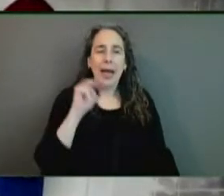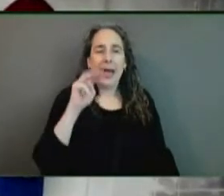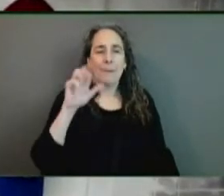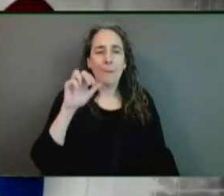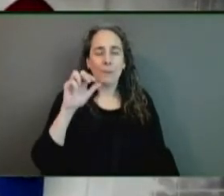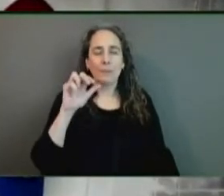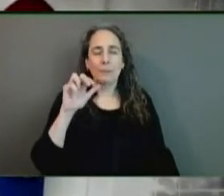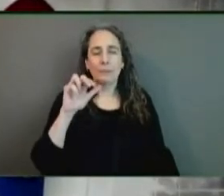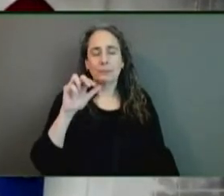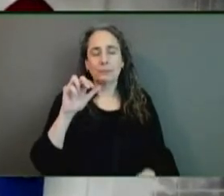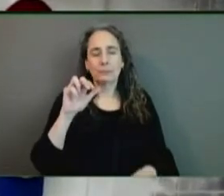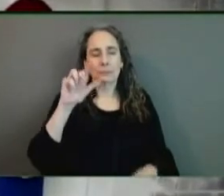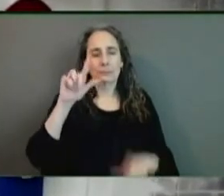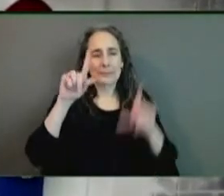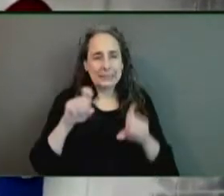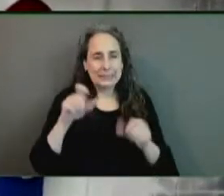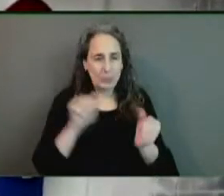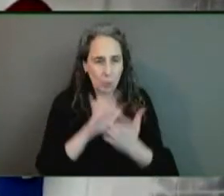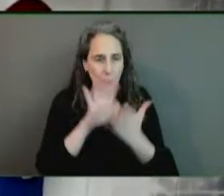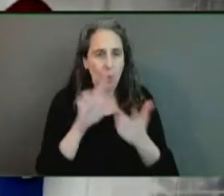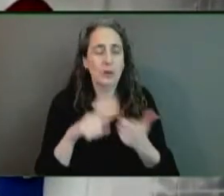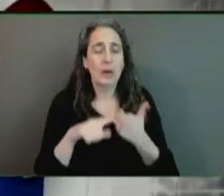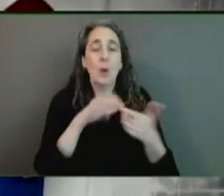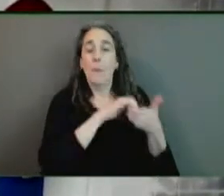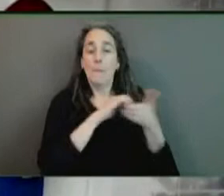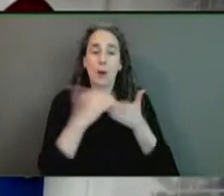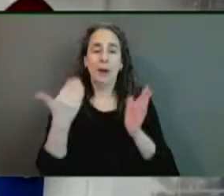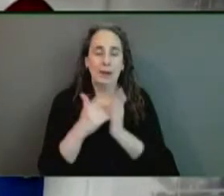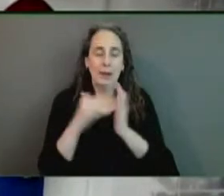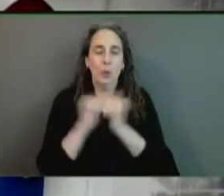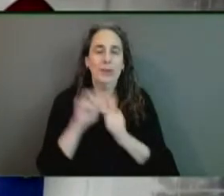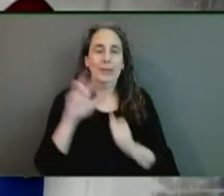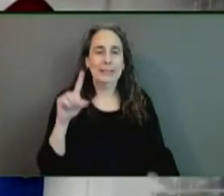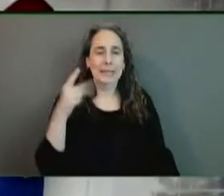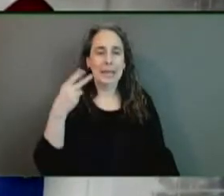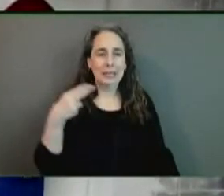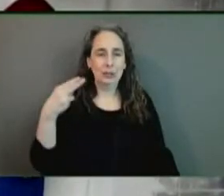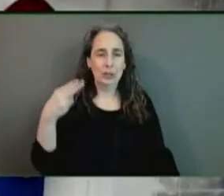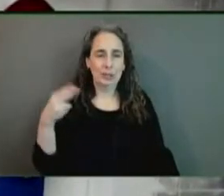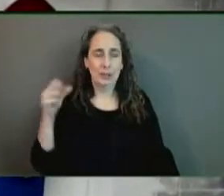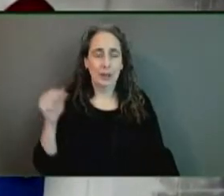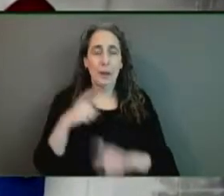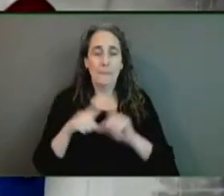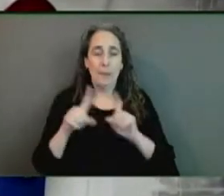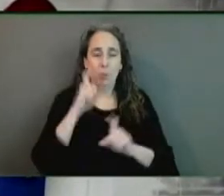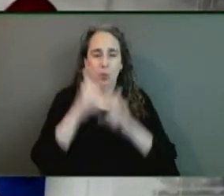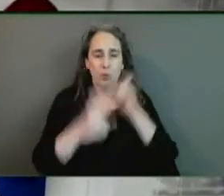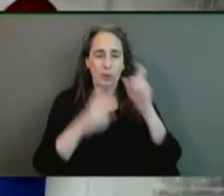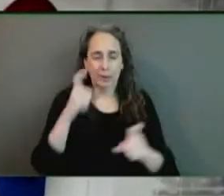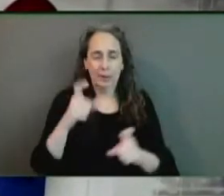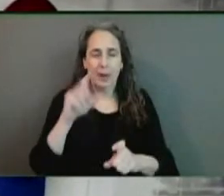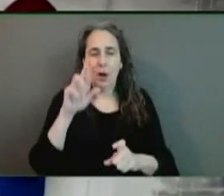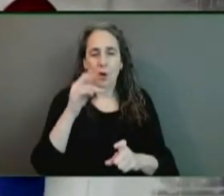rapid and random testing a birch , Uh And, uh, you know, we're